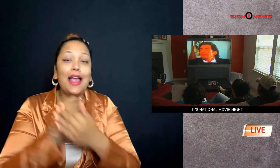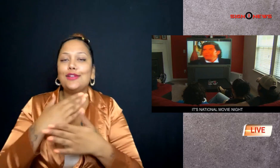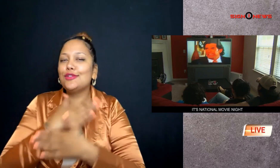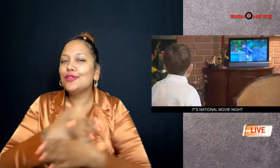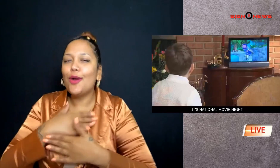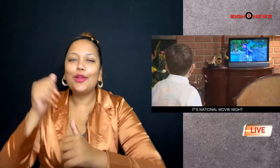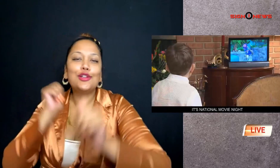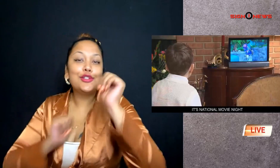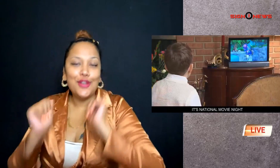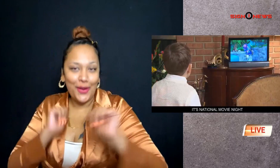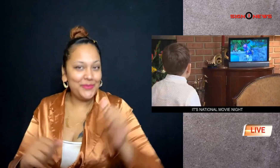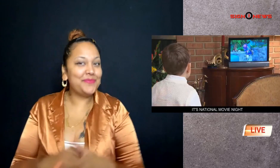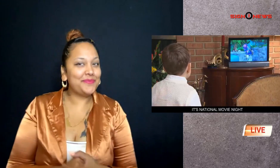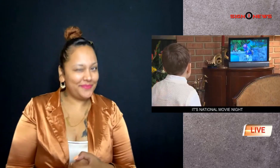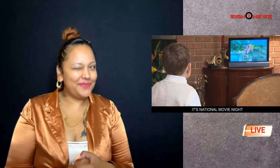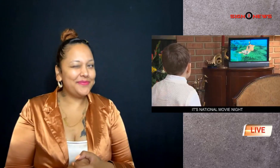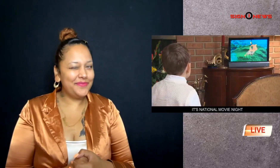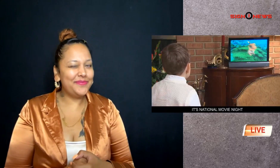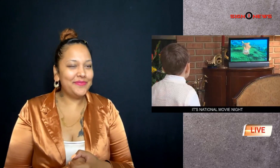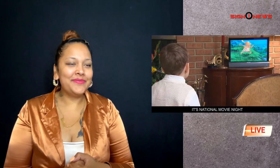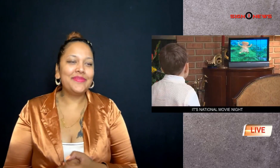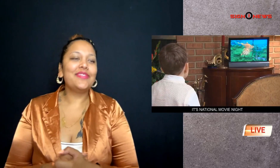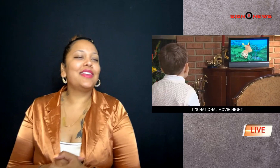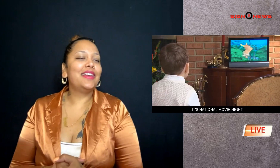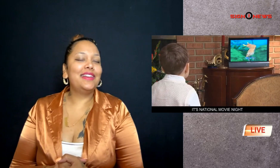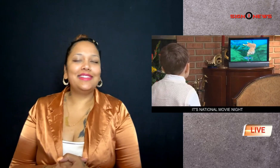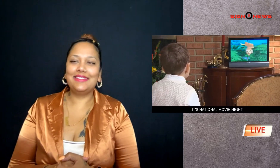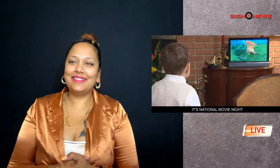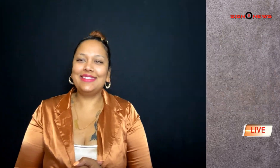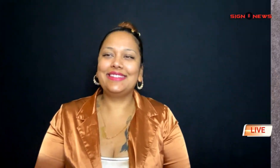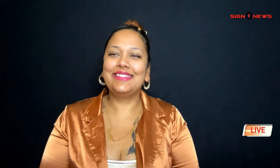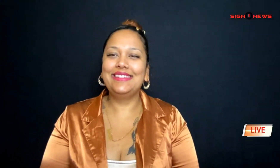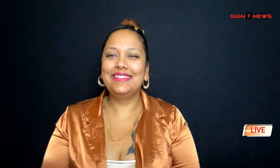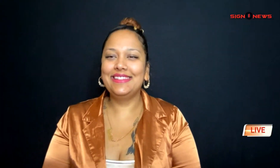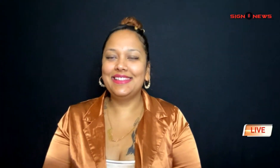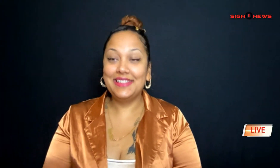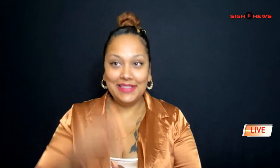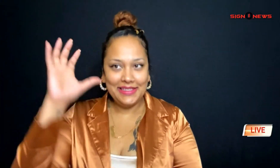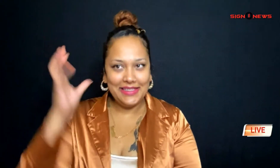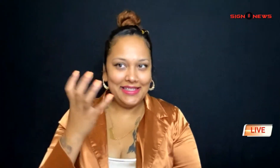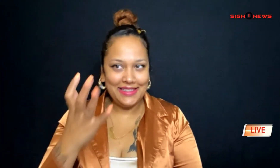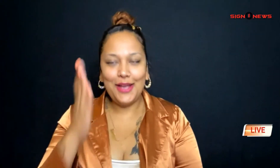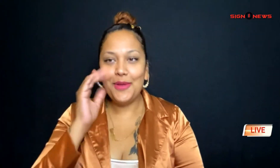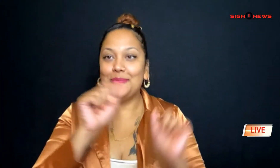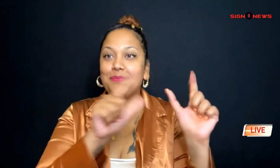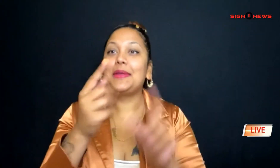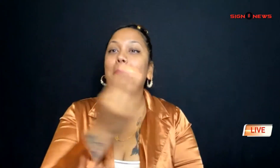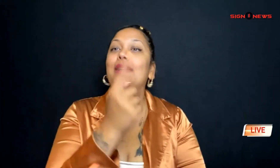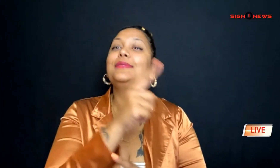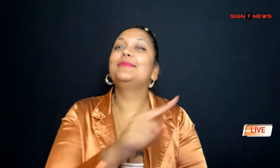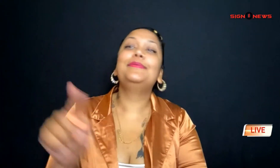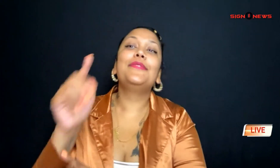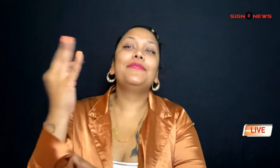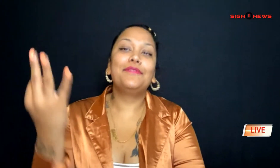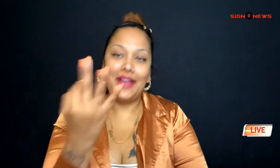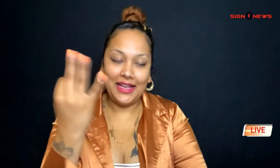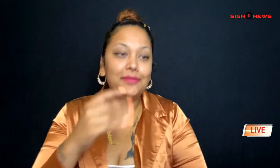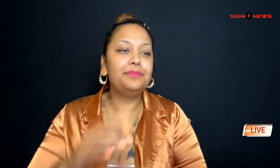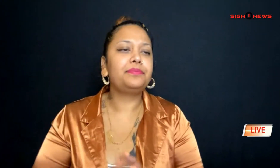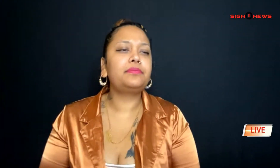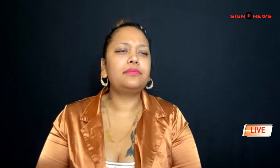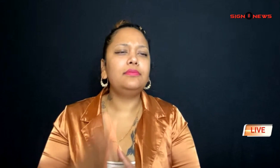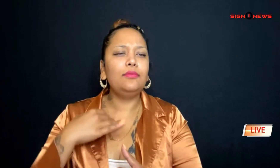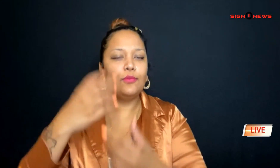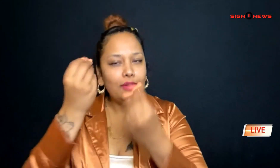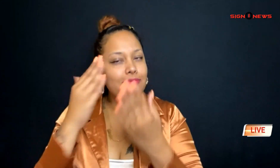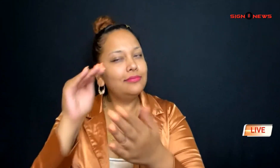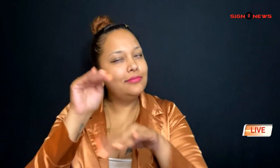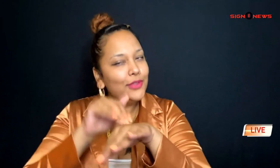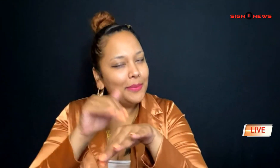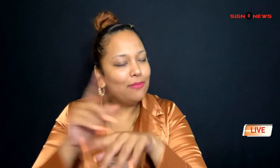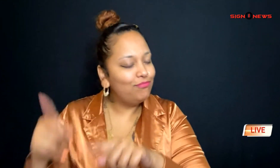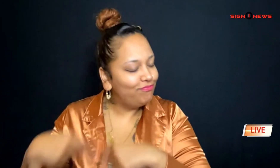and enjoy the show Sign1News will be broadcasting updates Monday through Friday and a reminder